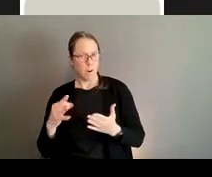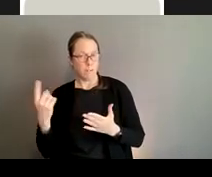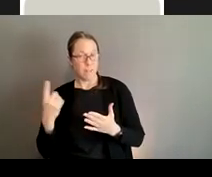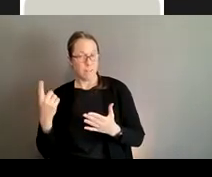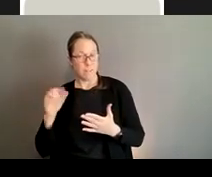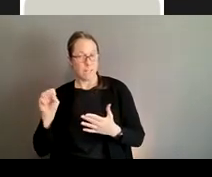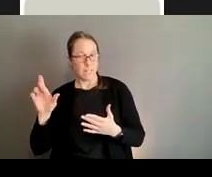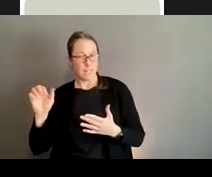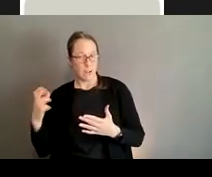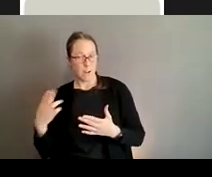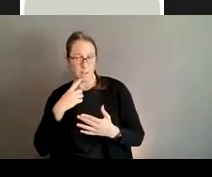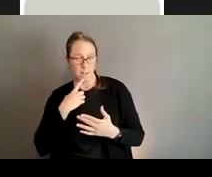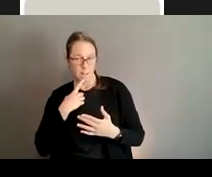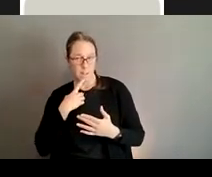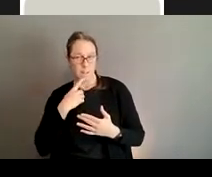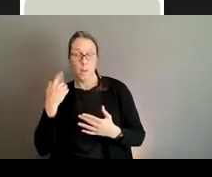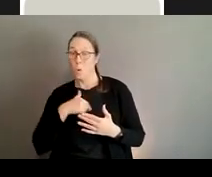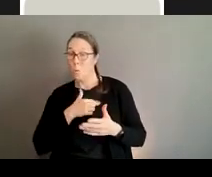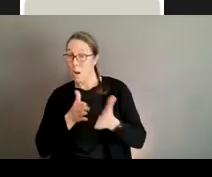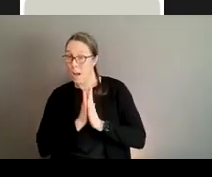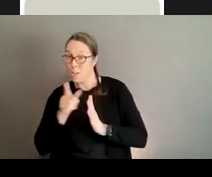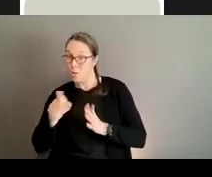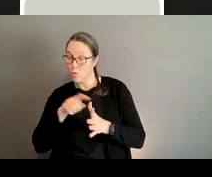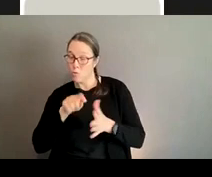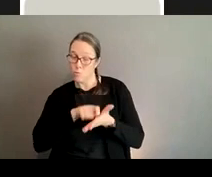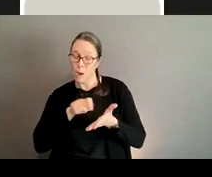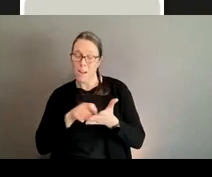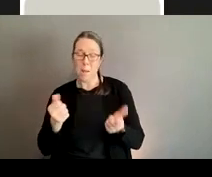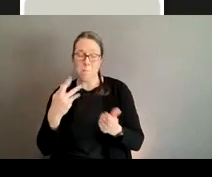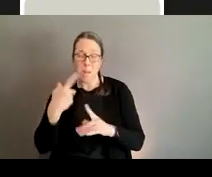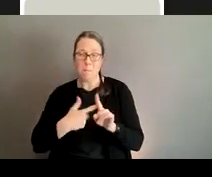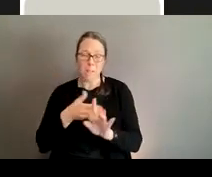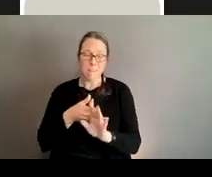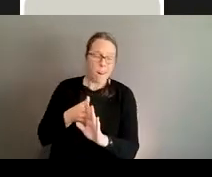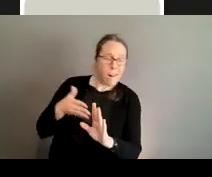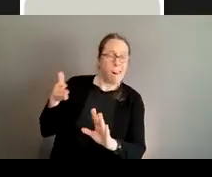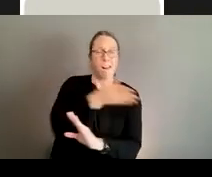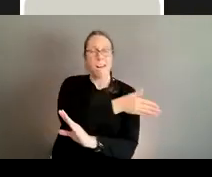Which is that we are asking to you write this months in advance of the LEAD session. And